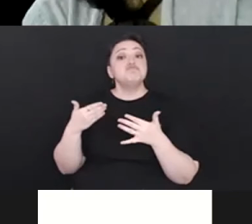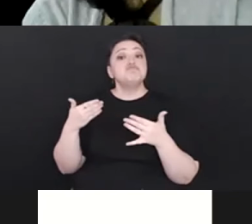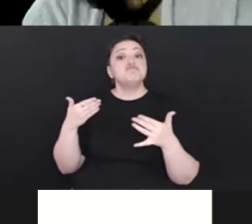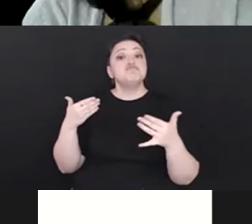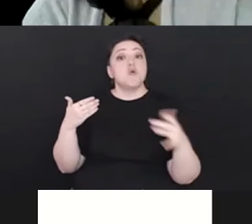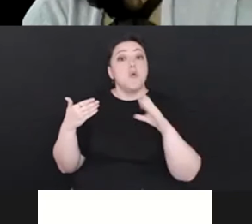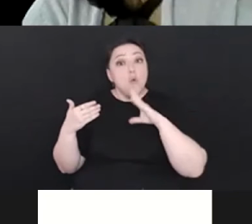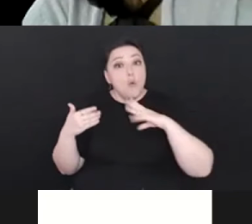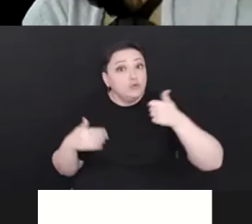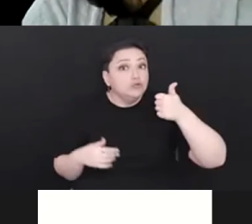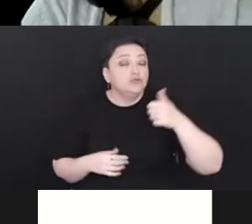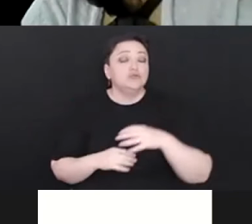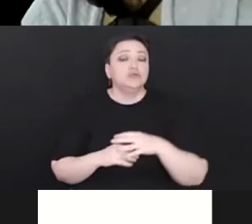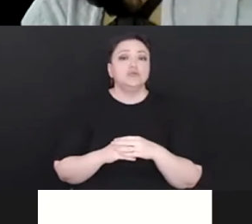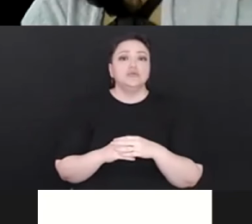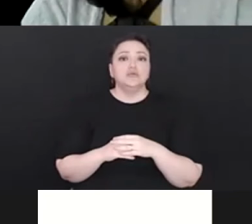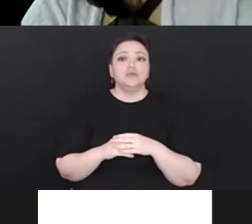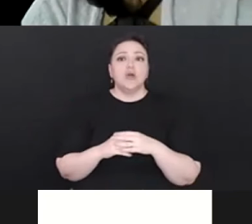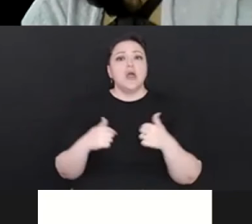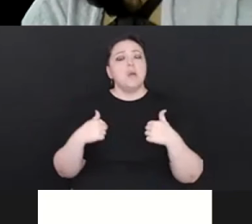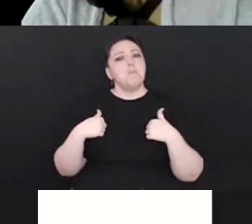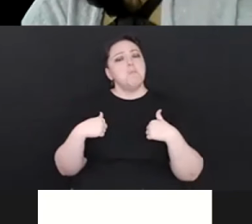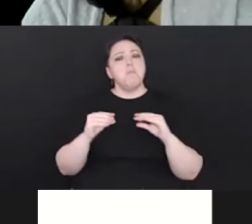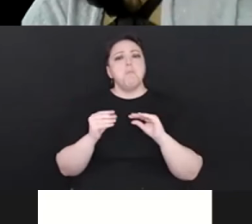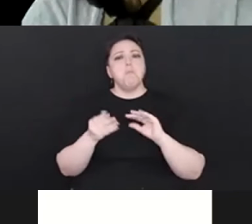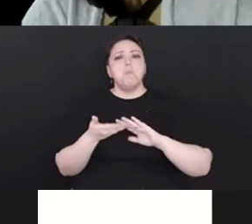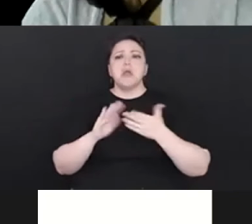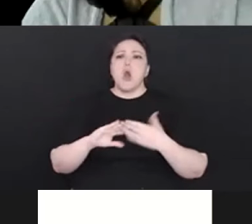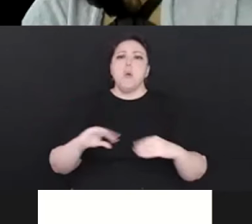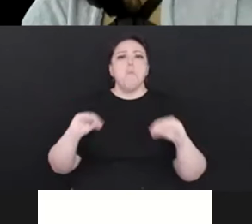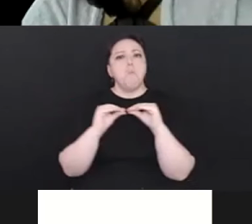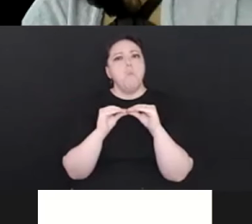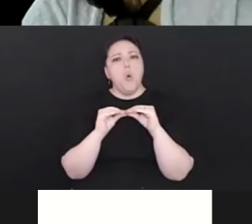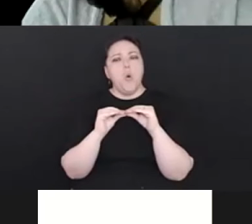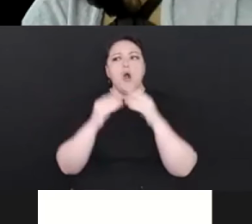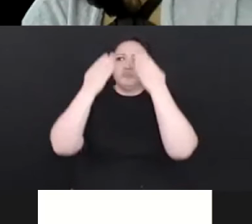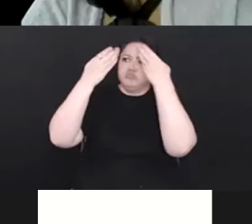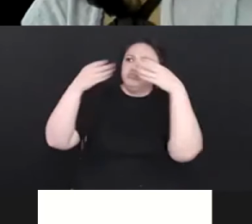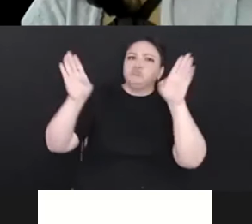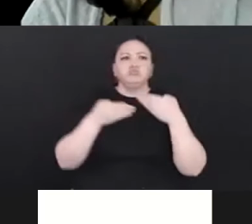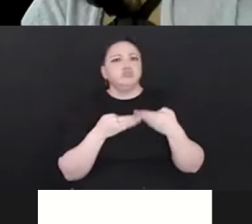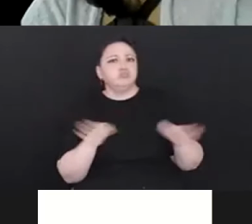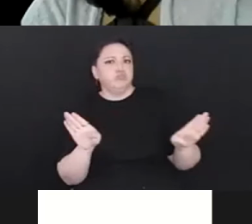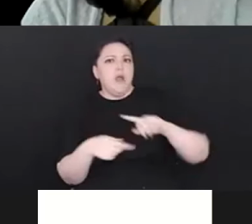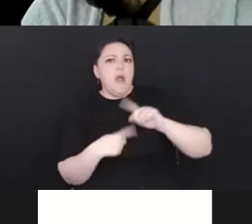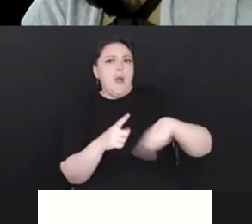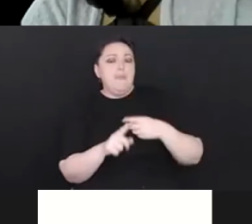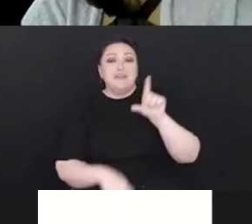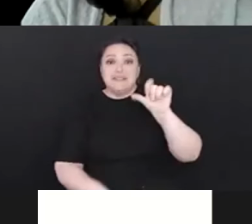um, more accepting and of understanding my non-apparent disability being progressive,